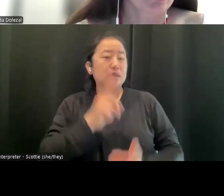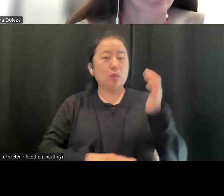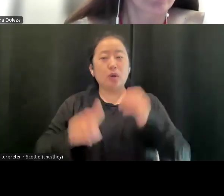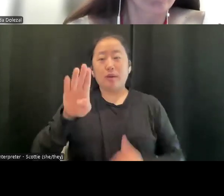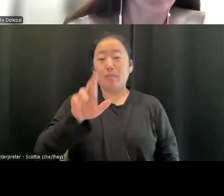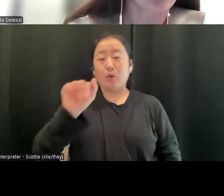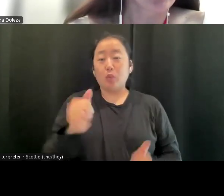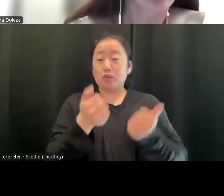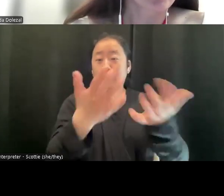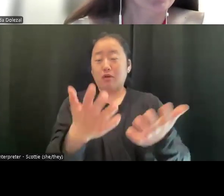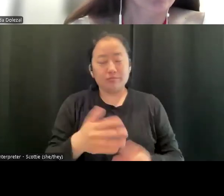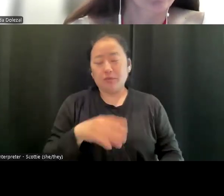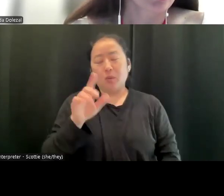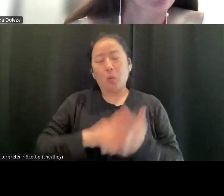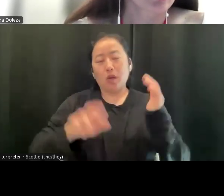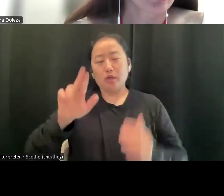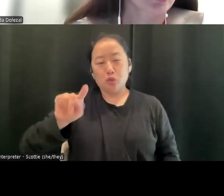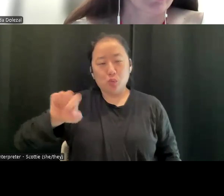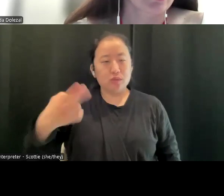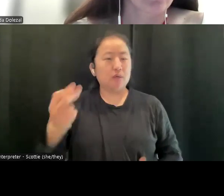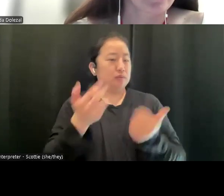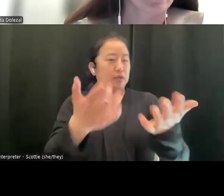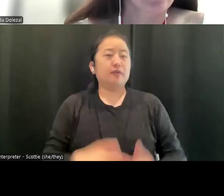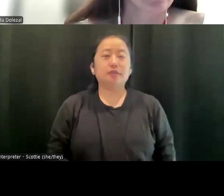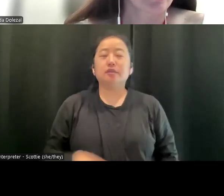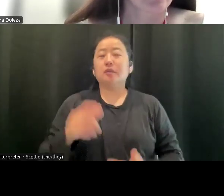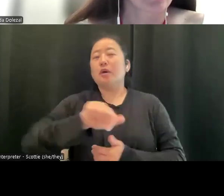So here are some additional inclusive activities in the state.